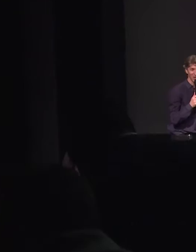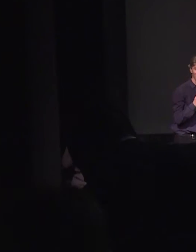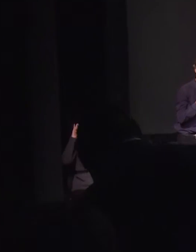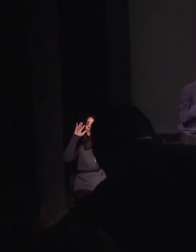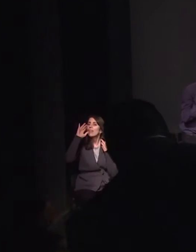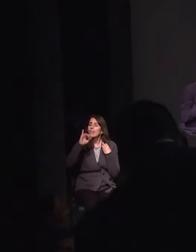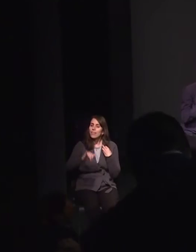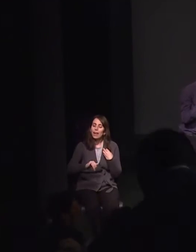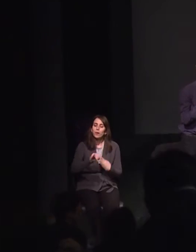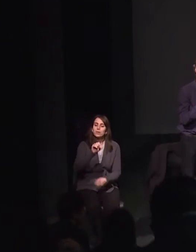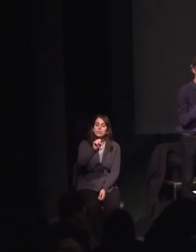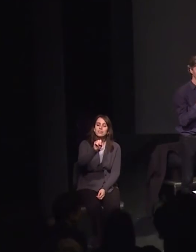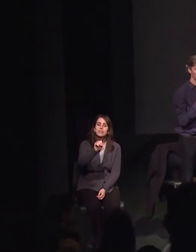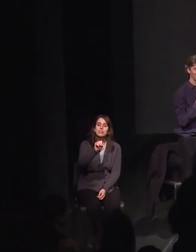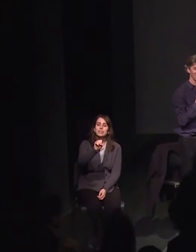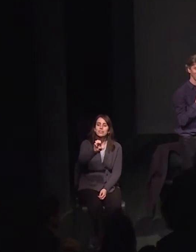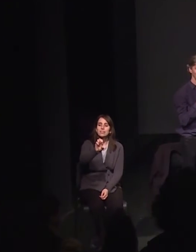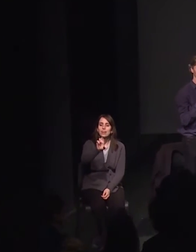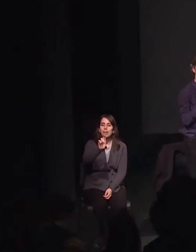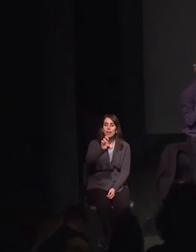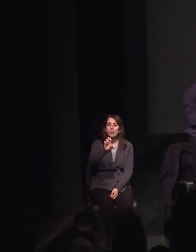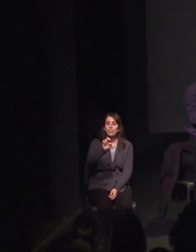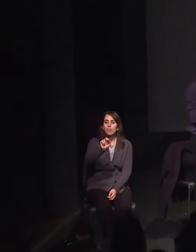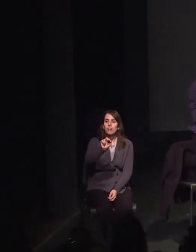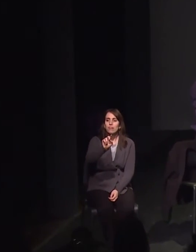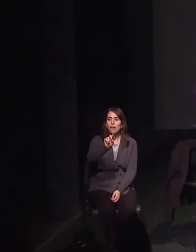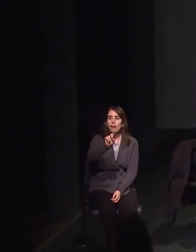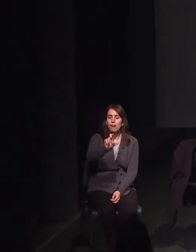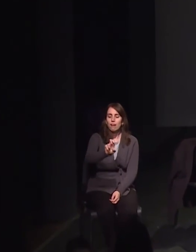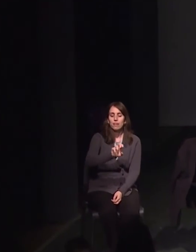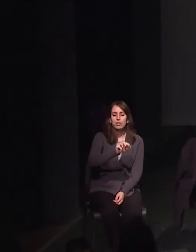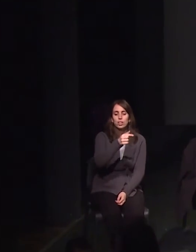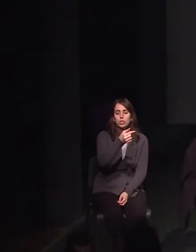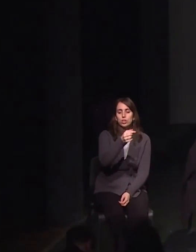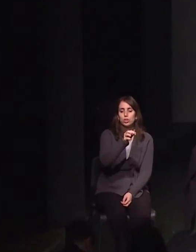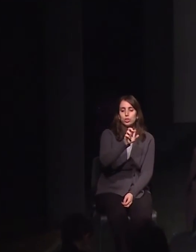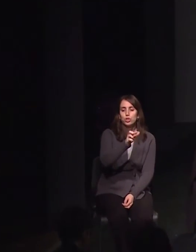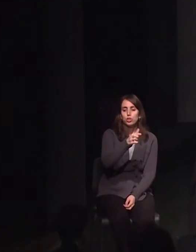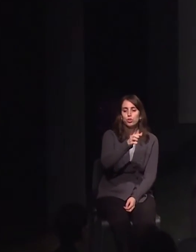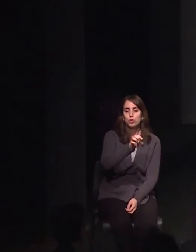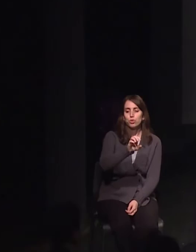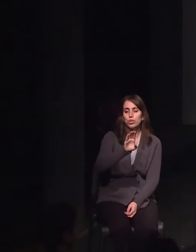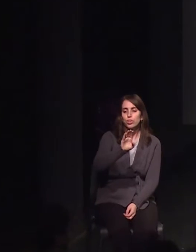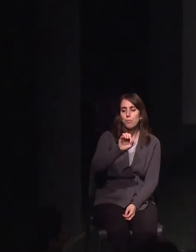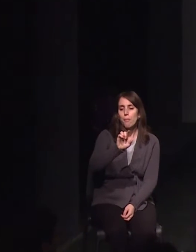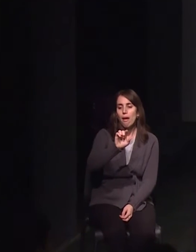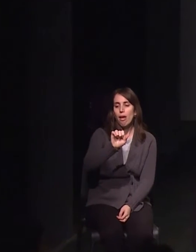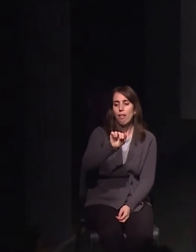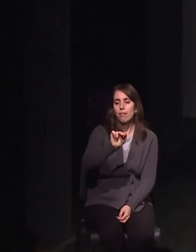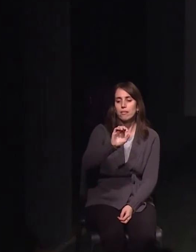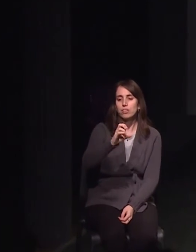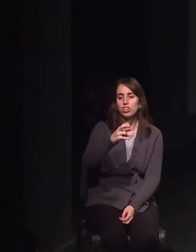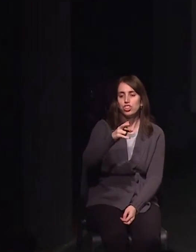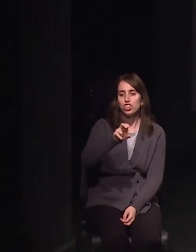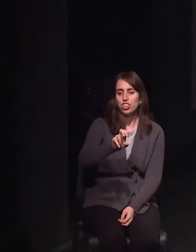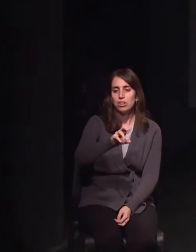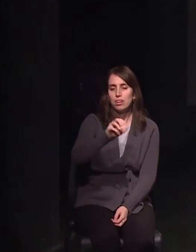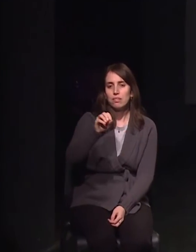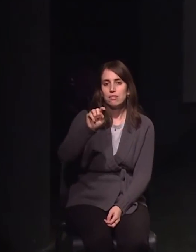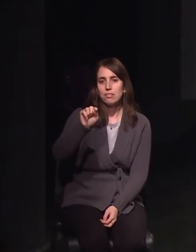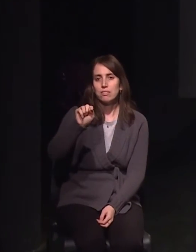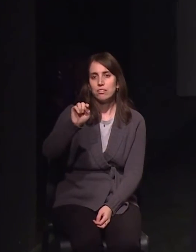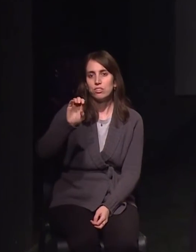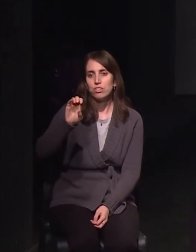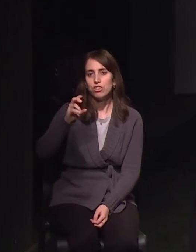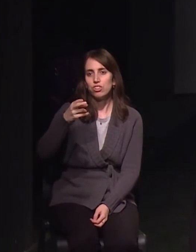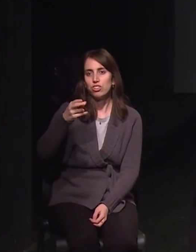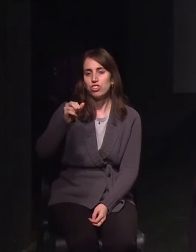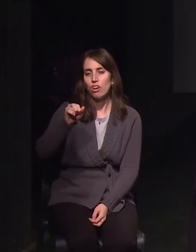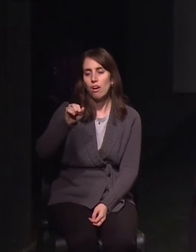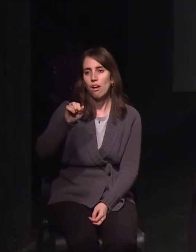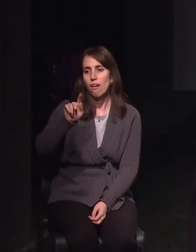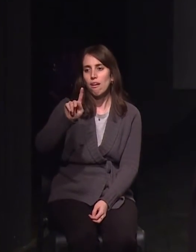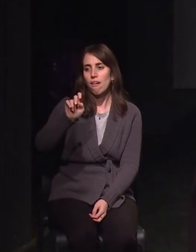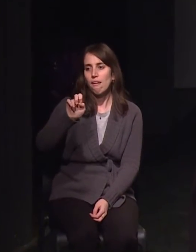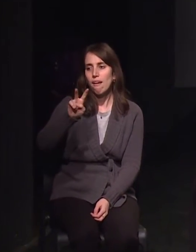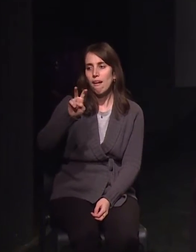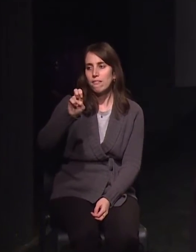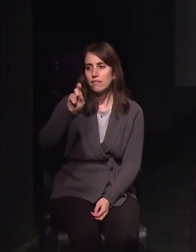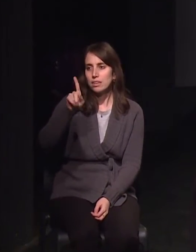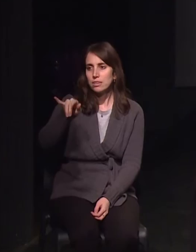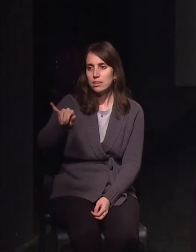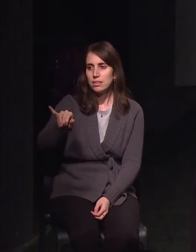Okay, so that was Serenade, George Balanchine, Tchaikovsky, 1934, and I thought it was a